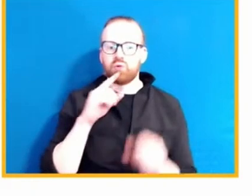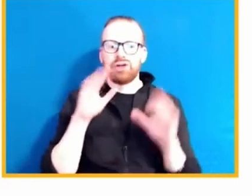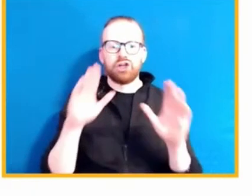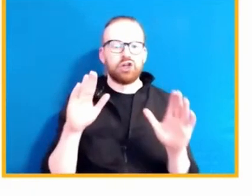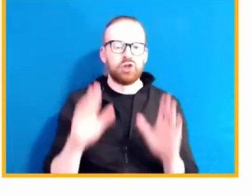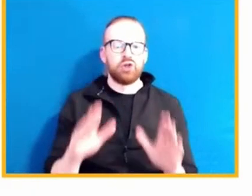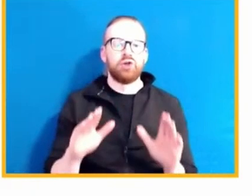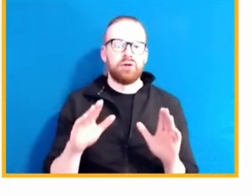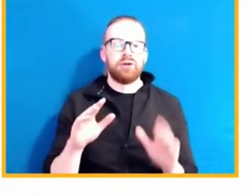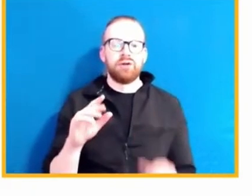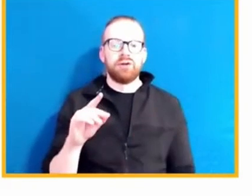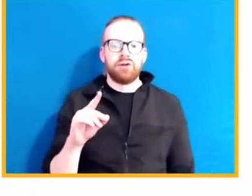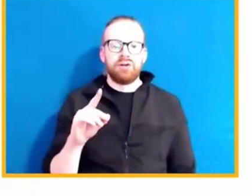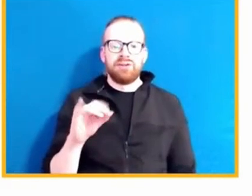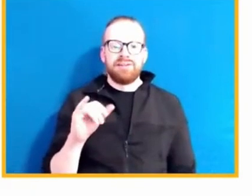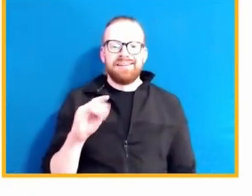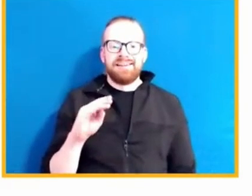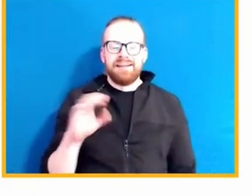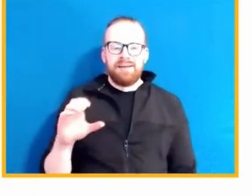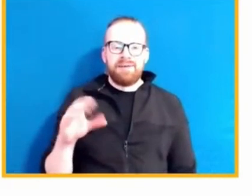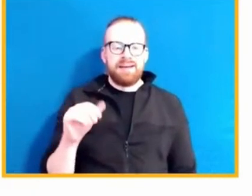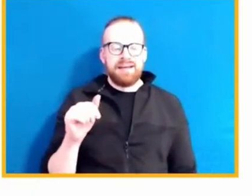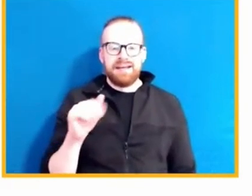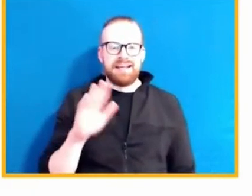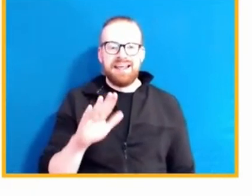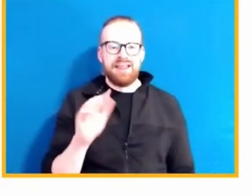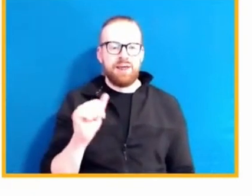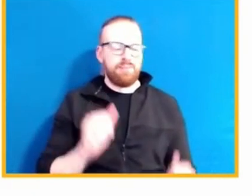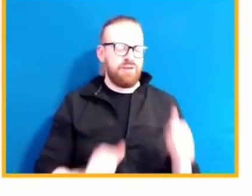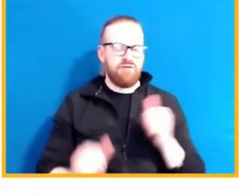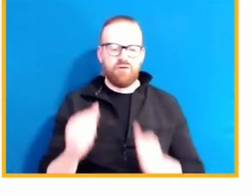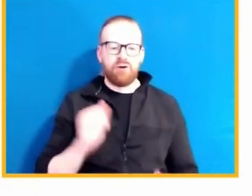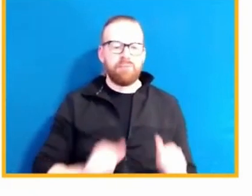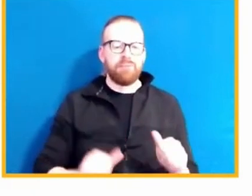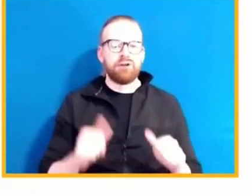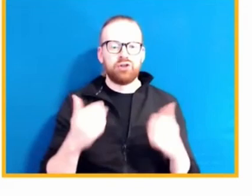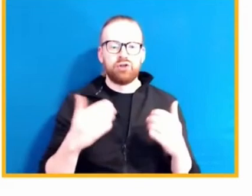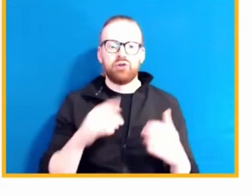in this and just the theatrical element of it too just really brought it all together.